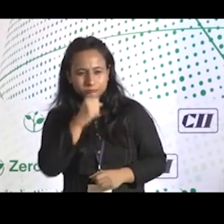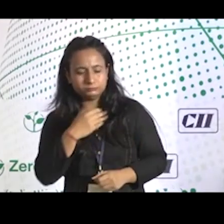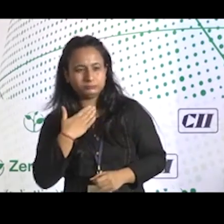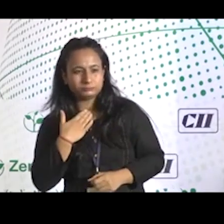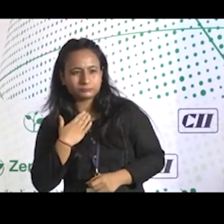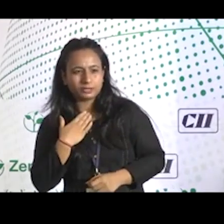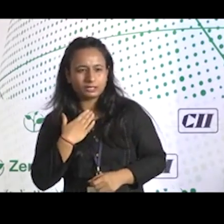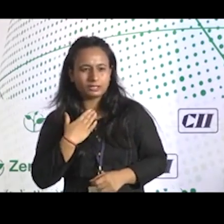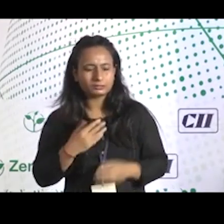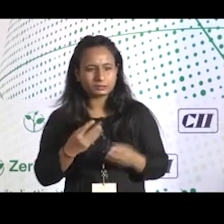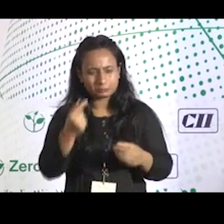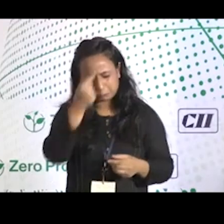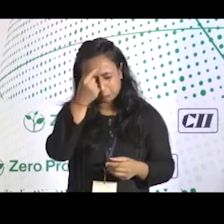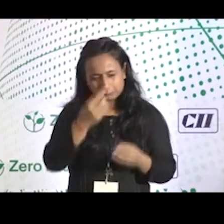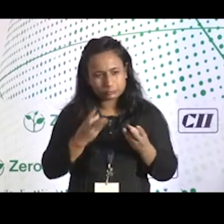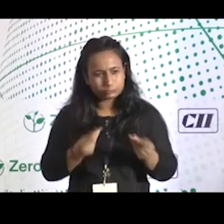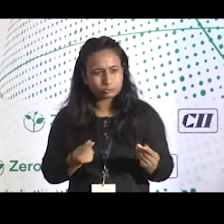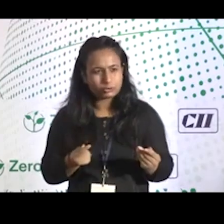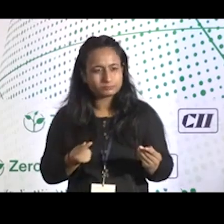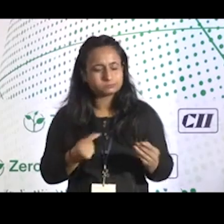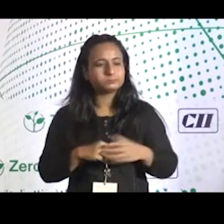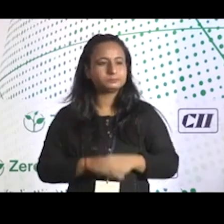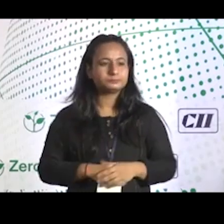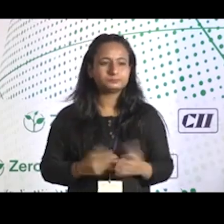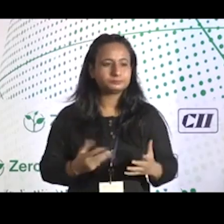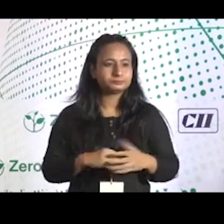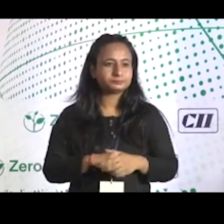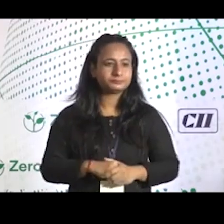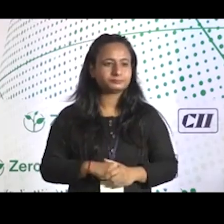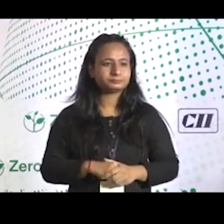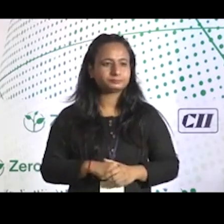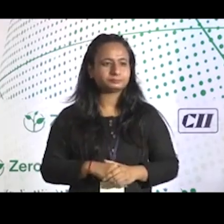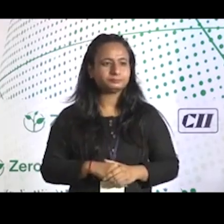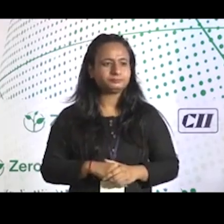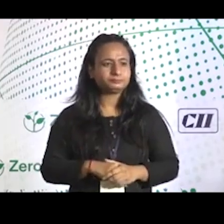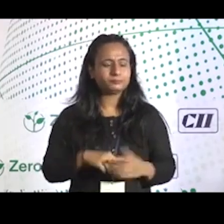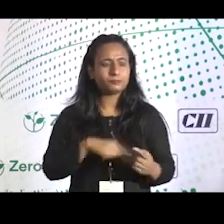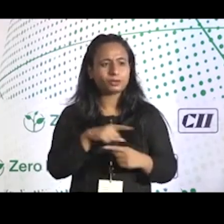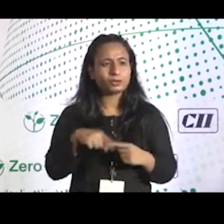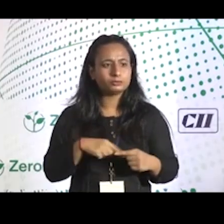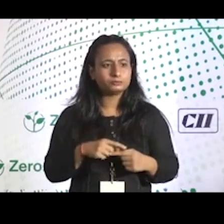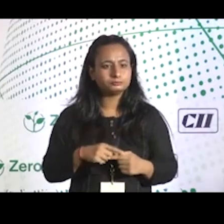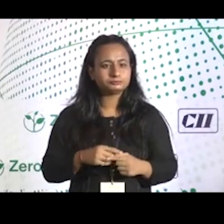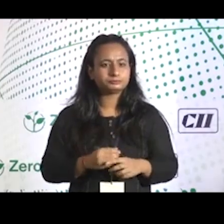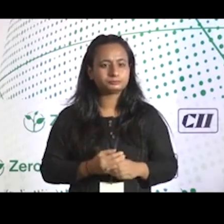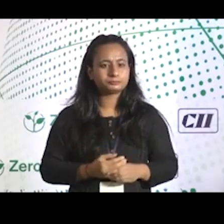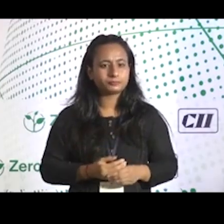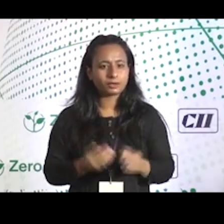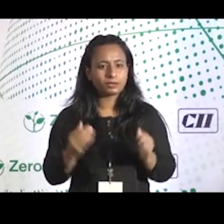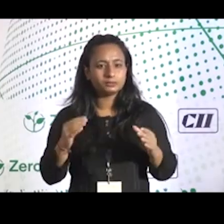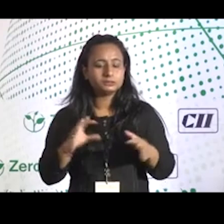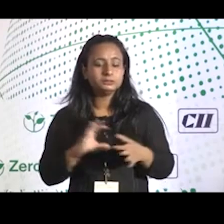Do you have champions within the sector who can actually reach out to these people who are suffering from TB?